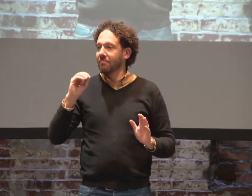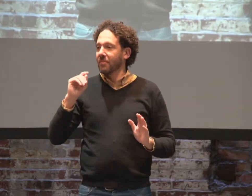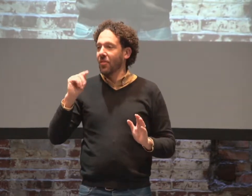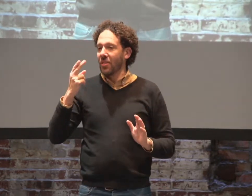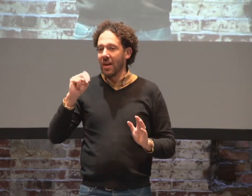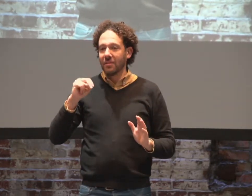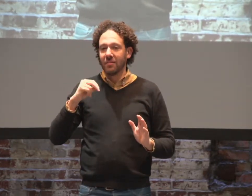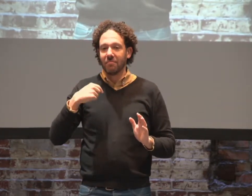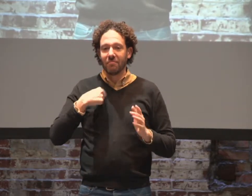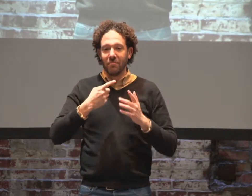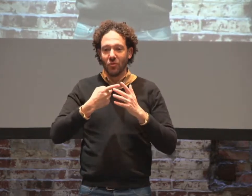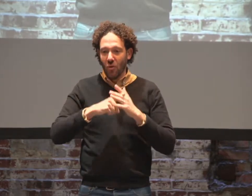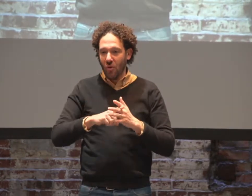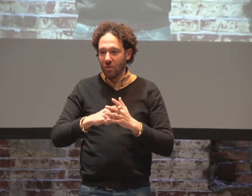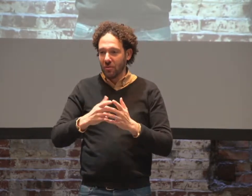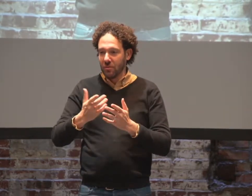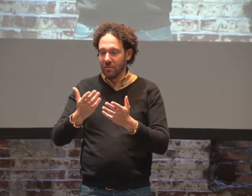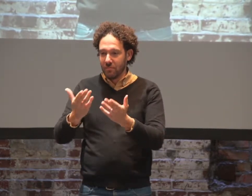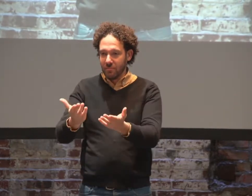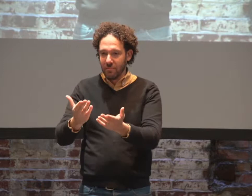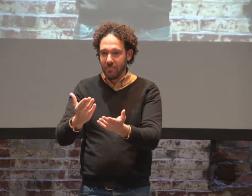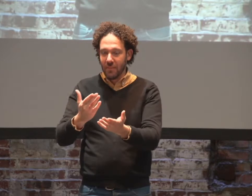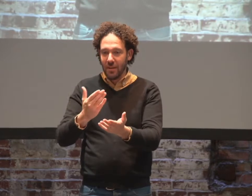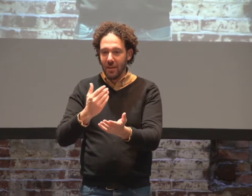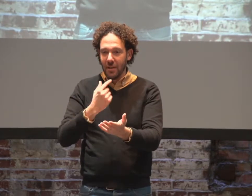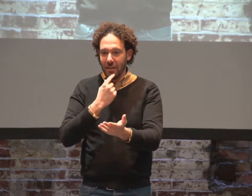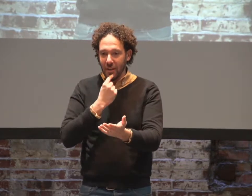Great, well then, without any further ado,